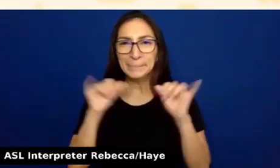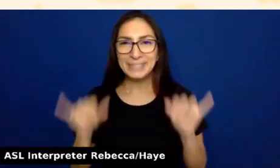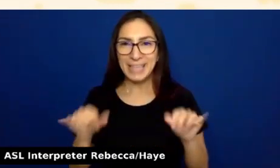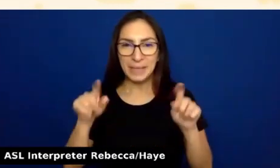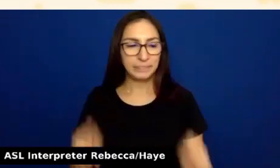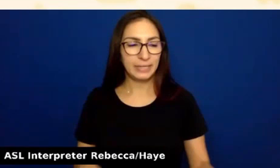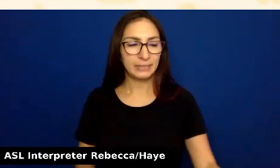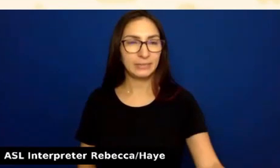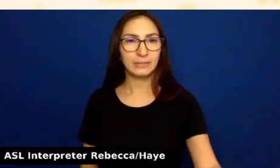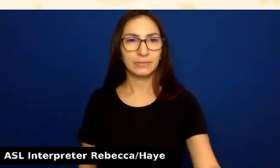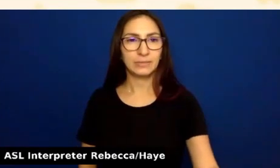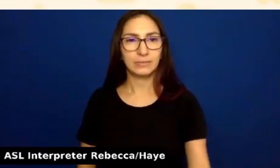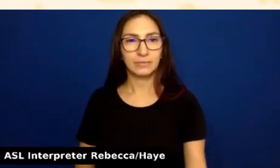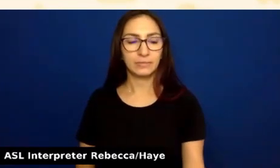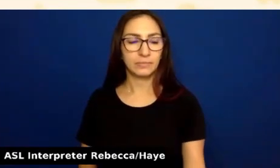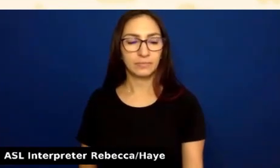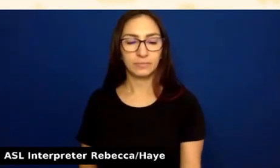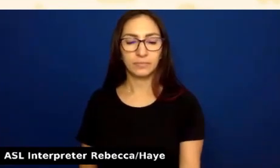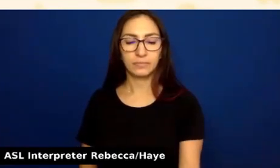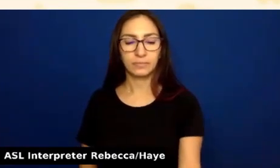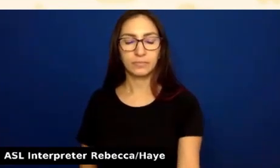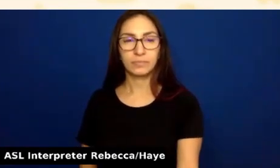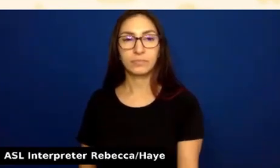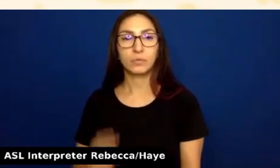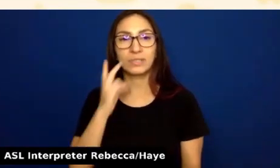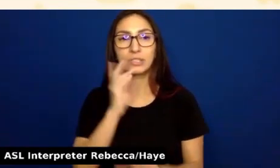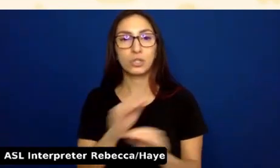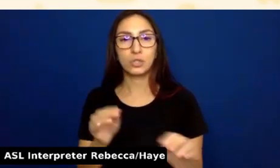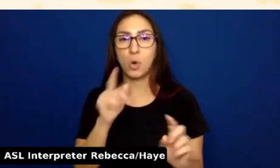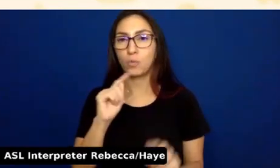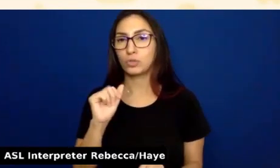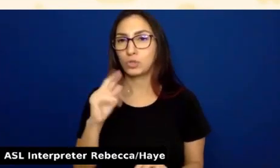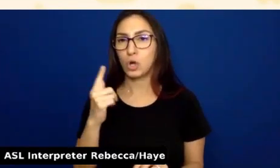And again, we can see that there's no target blank. So we are set.